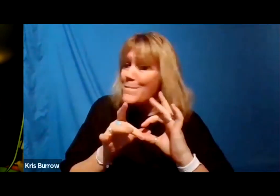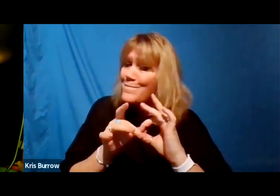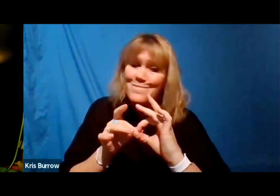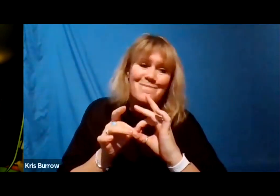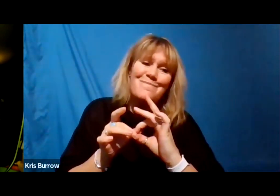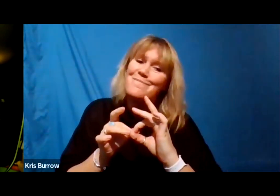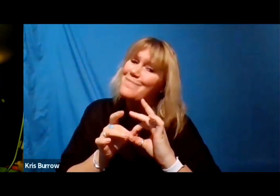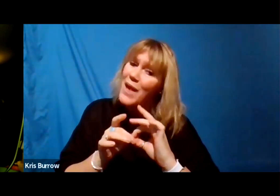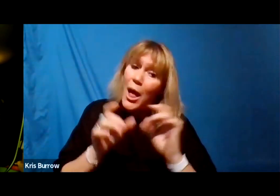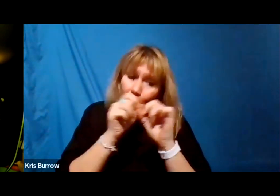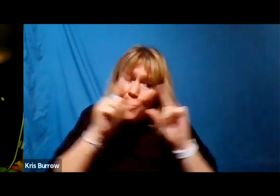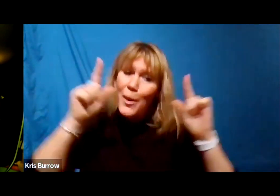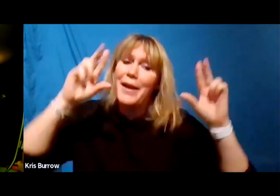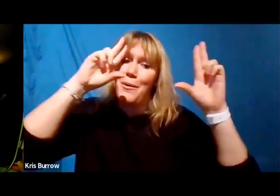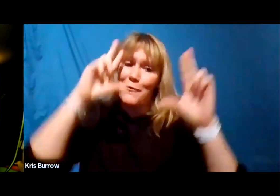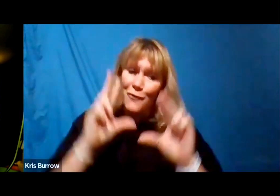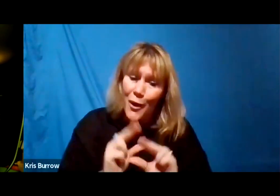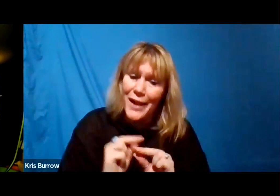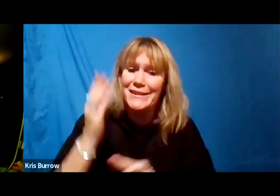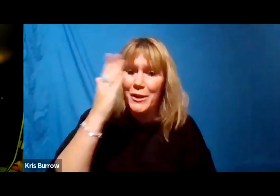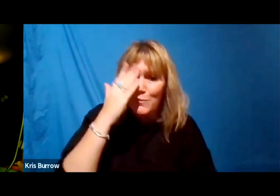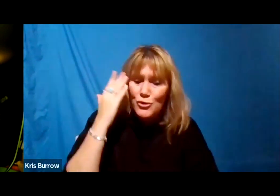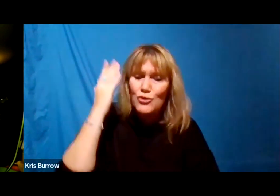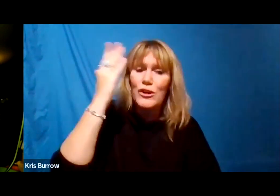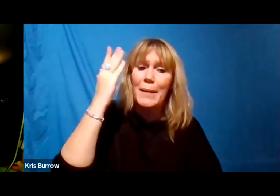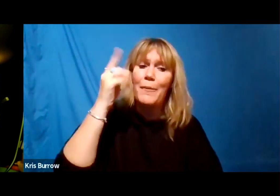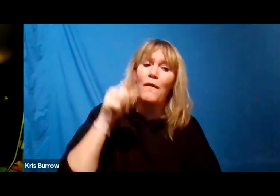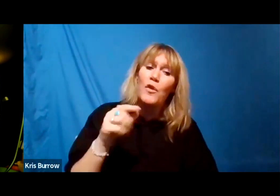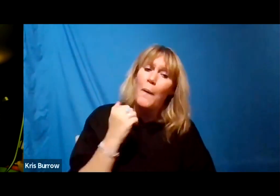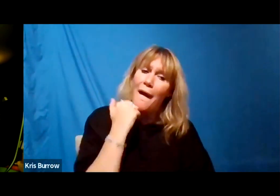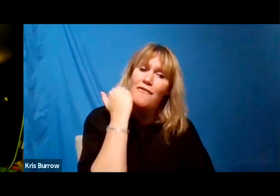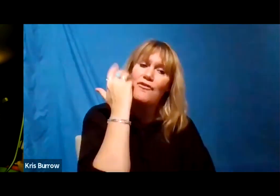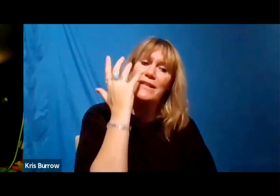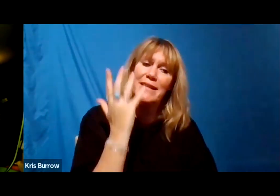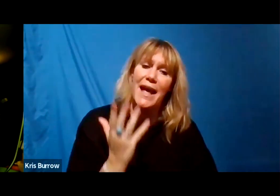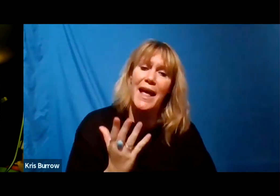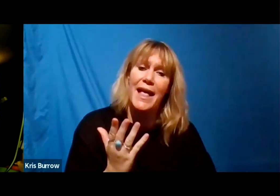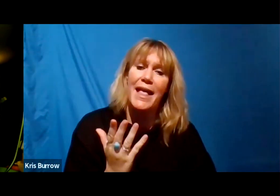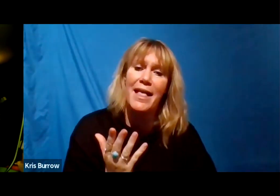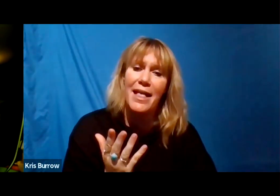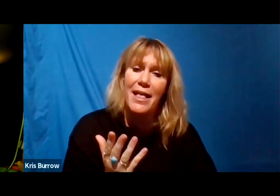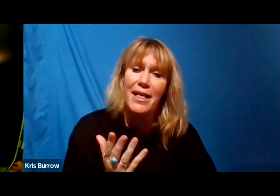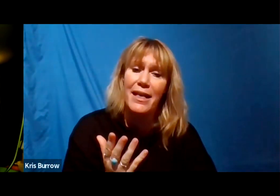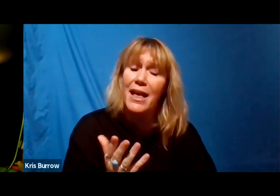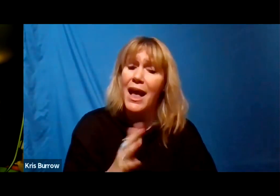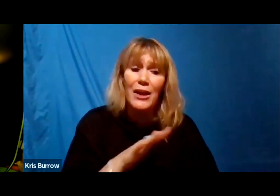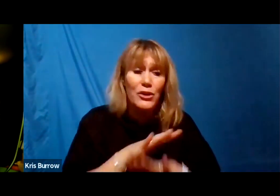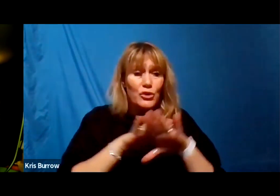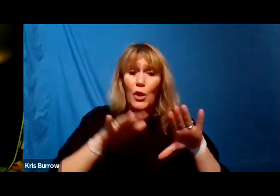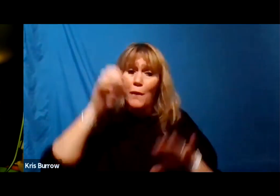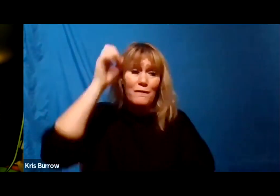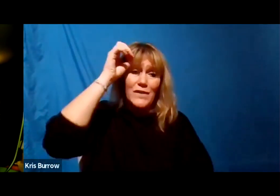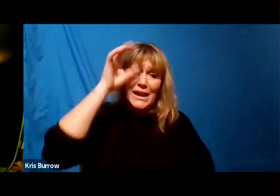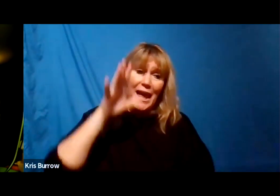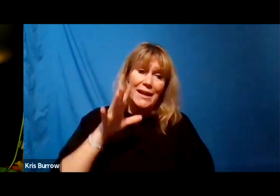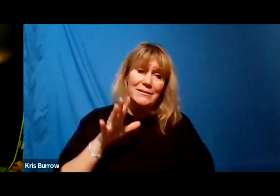They'll say at least he tried For everything that I've done